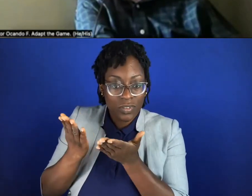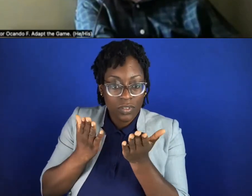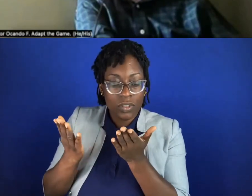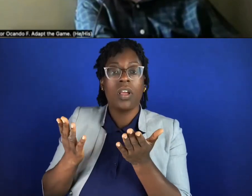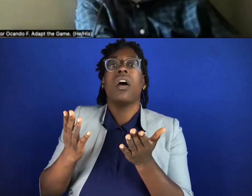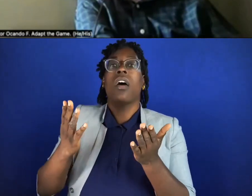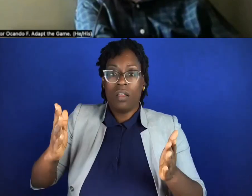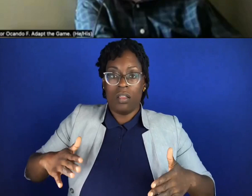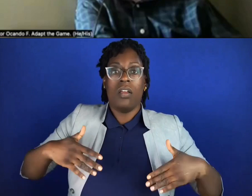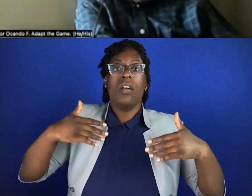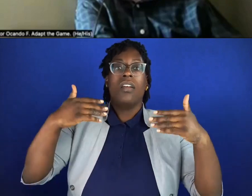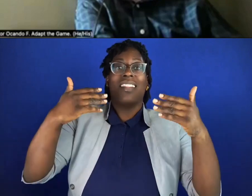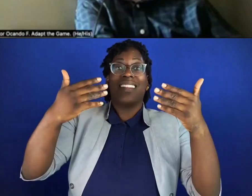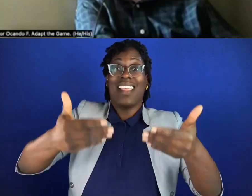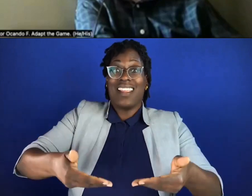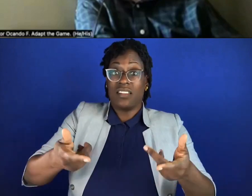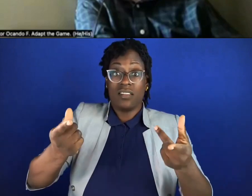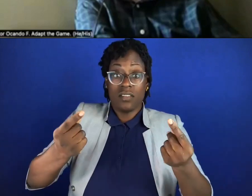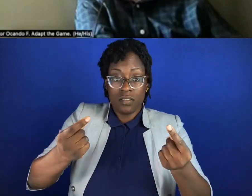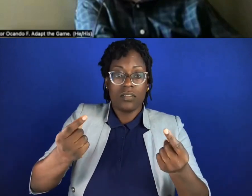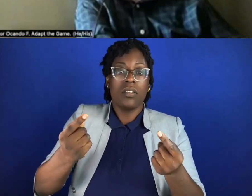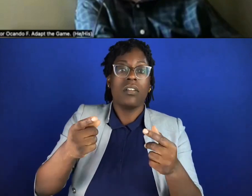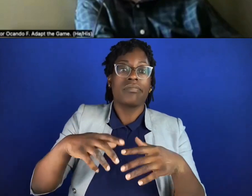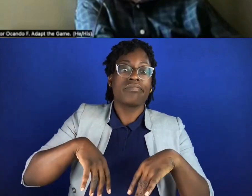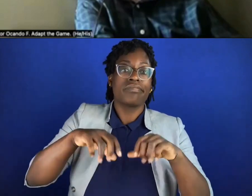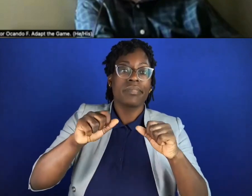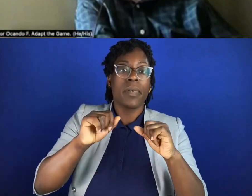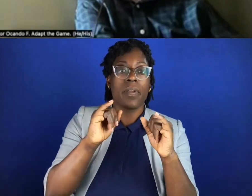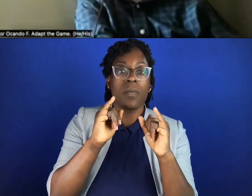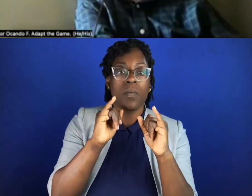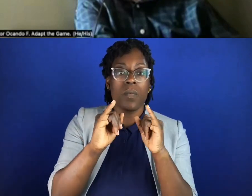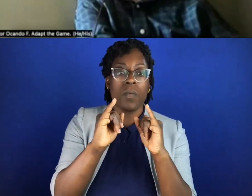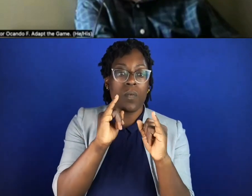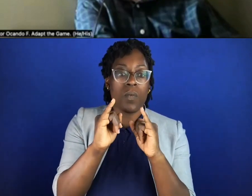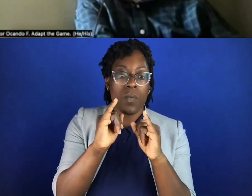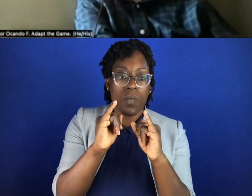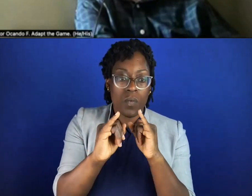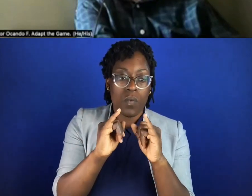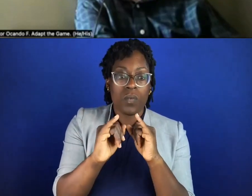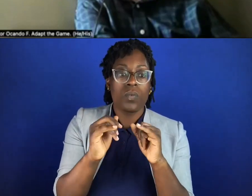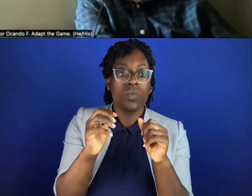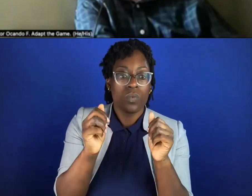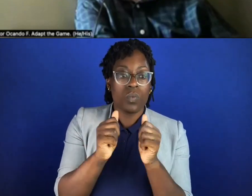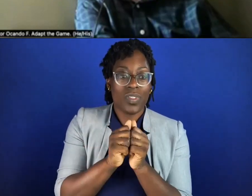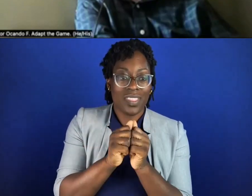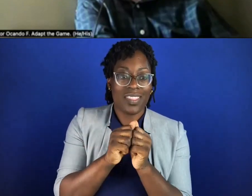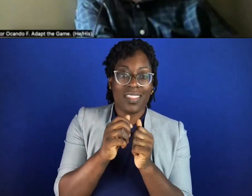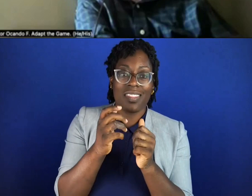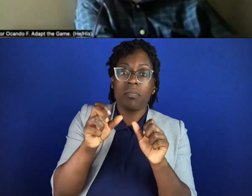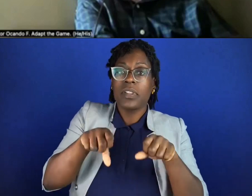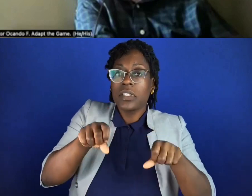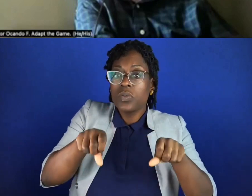interviews with your potential customers to learn what their pain points are and what